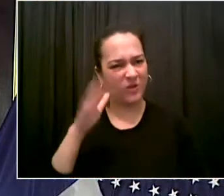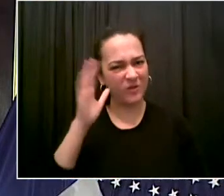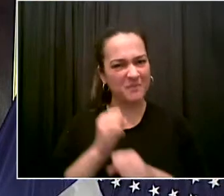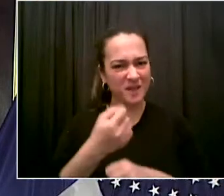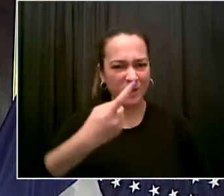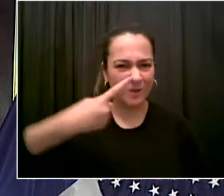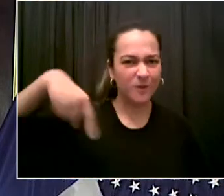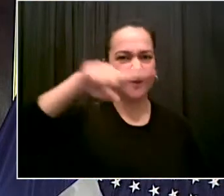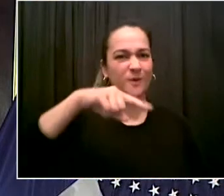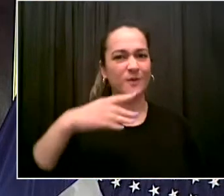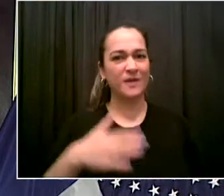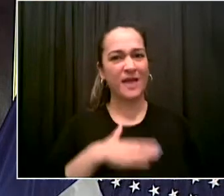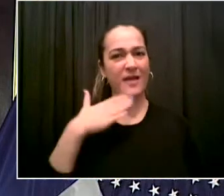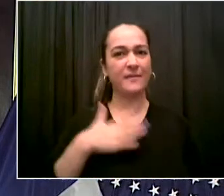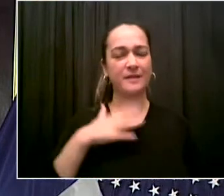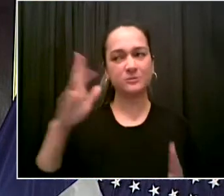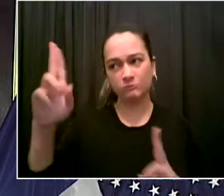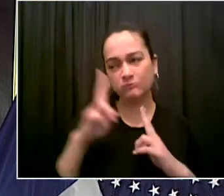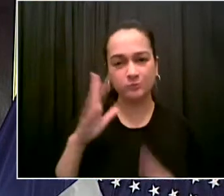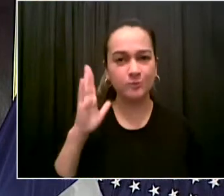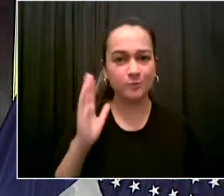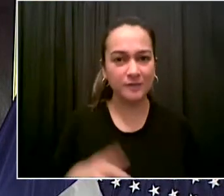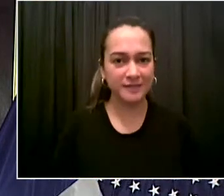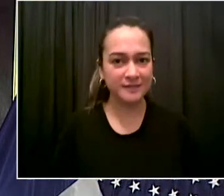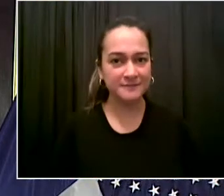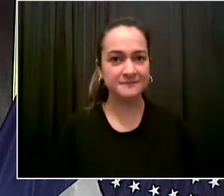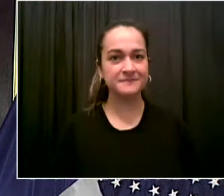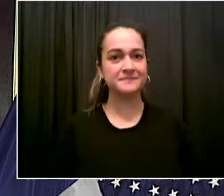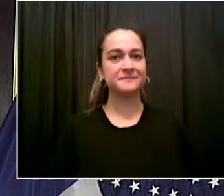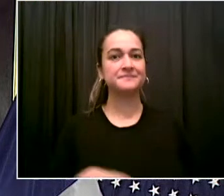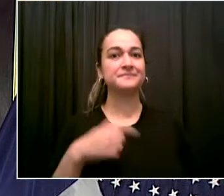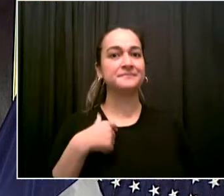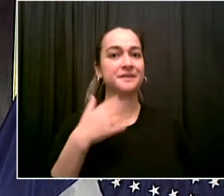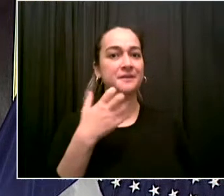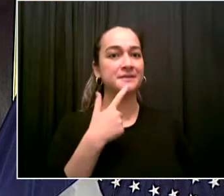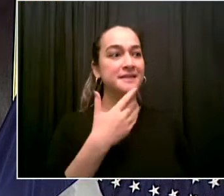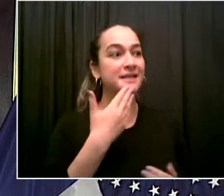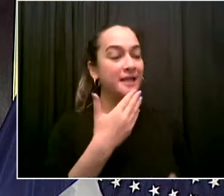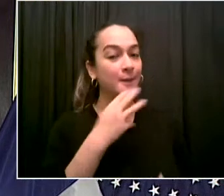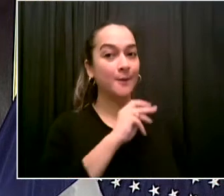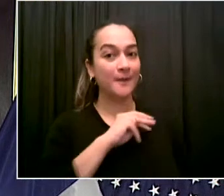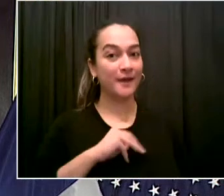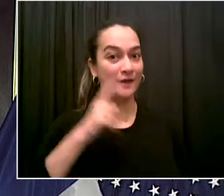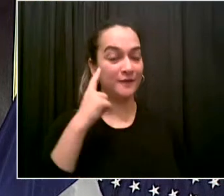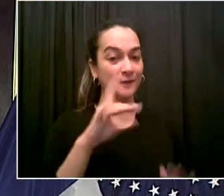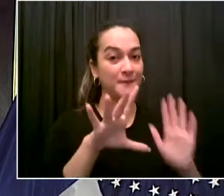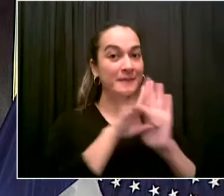CITY EMPLOYEES PROUD AND I WILL MAKE THE CITY PROUD, THANK YOU